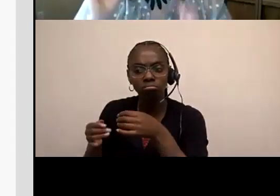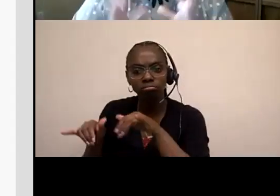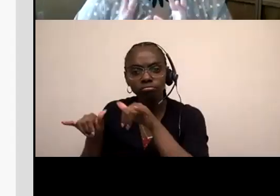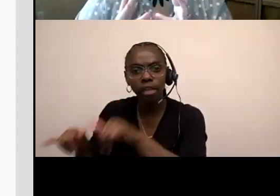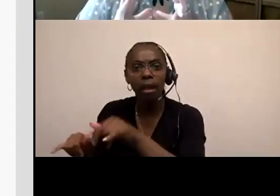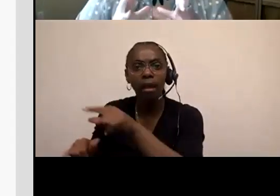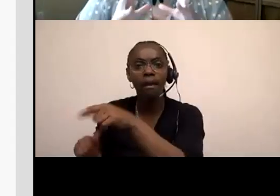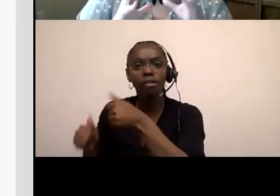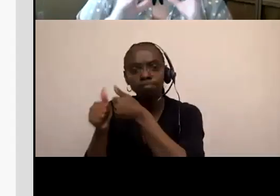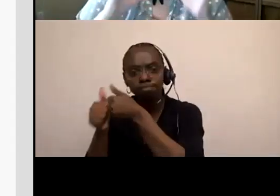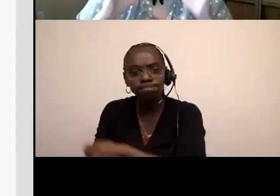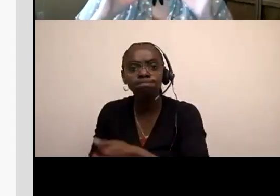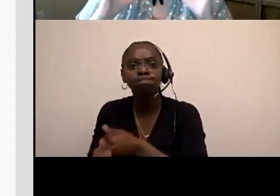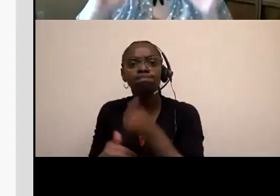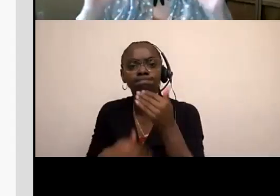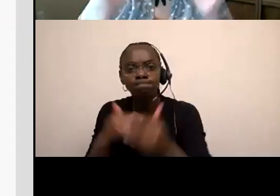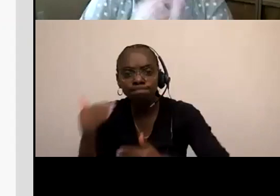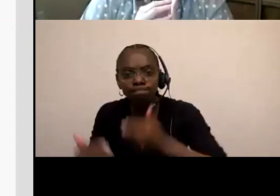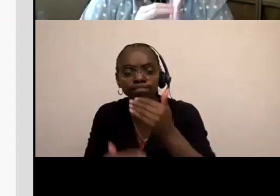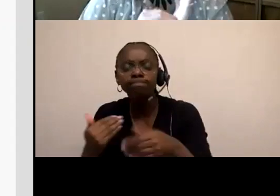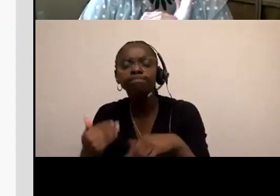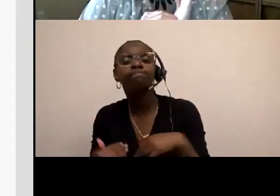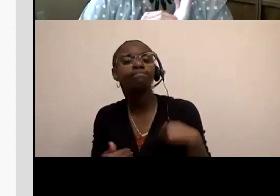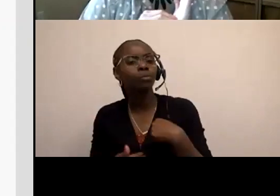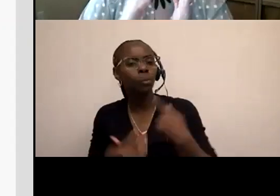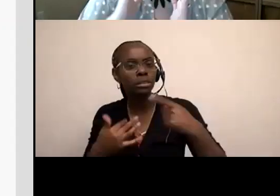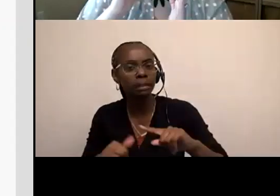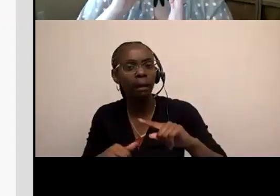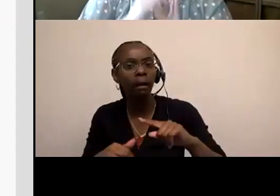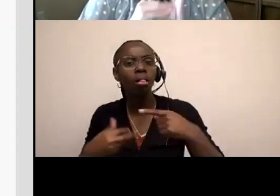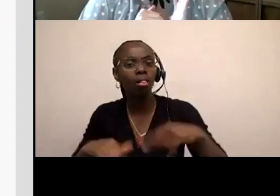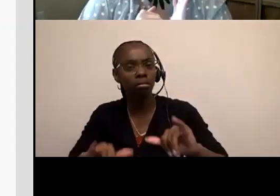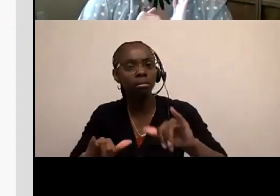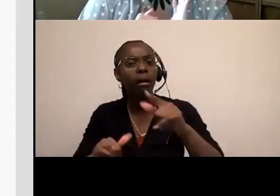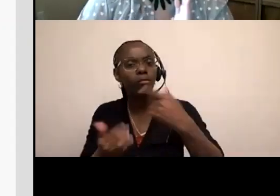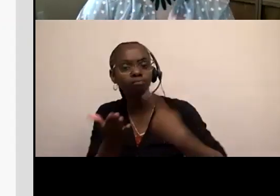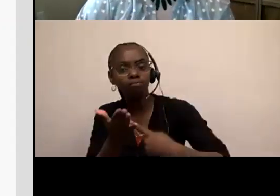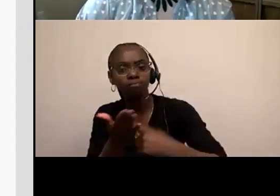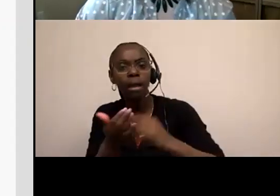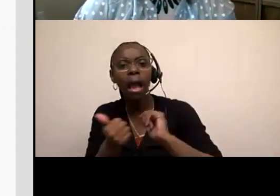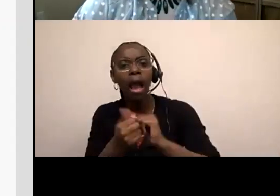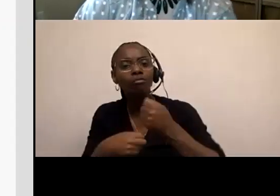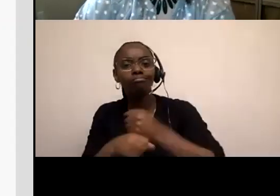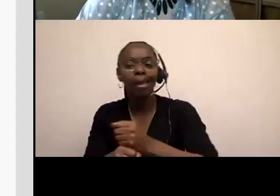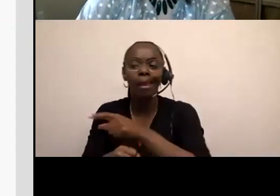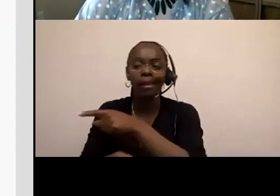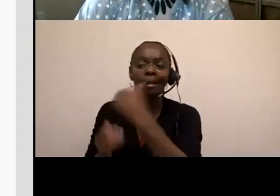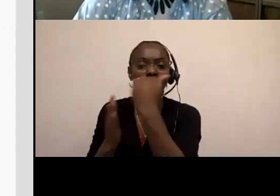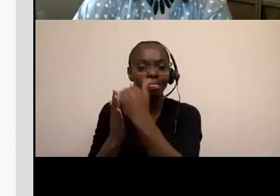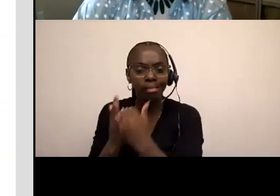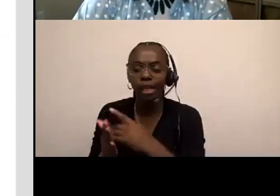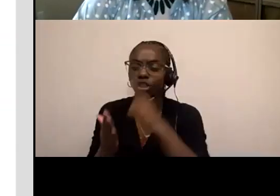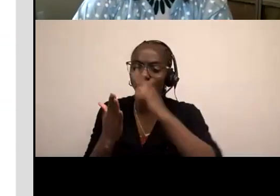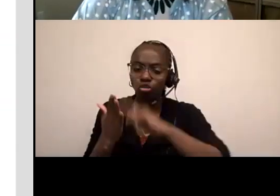STILL TALKING ABOUT, YOU KNOW, MAKING A LIST, CHECKING IN, THINKS LIKE THAT